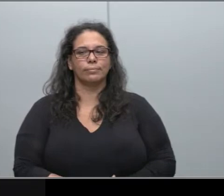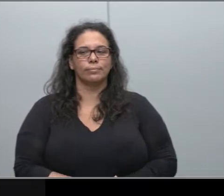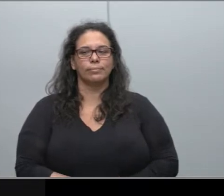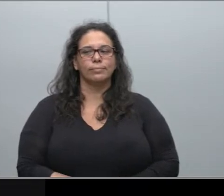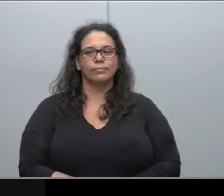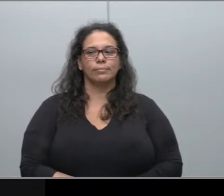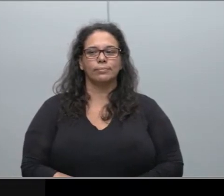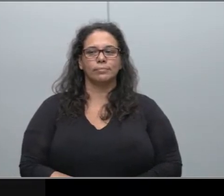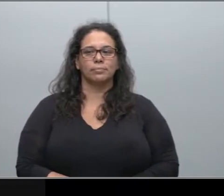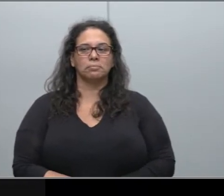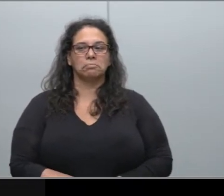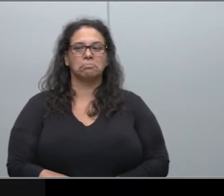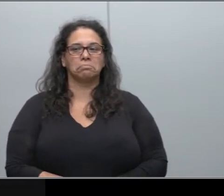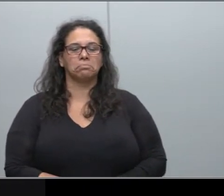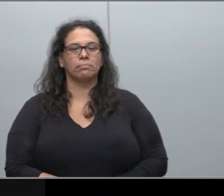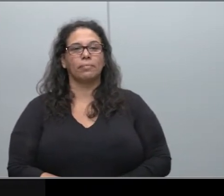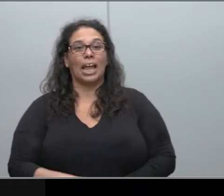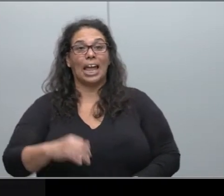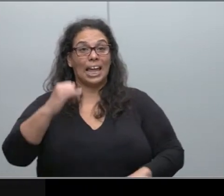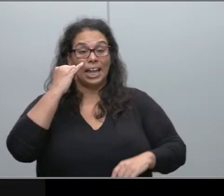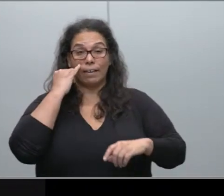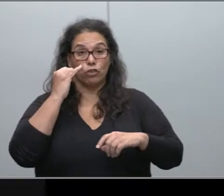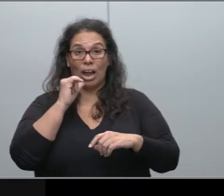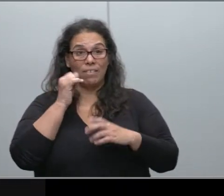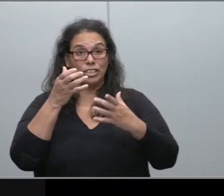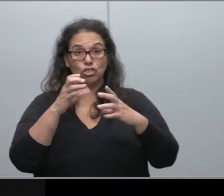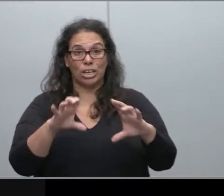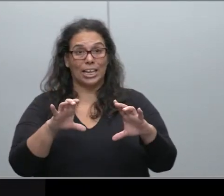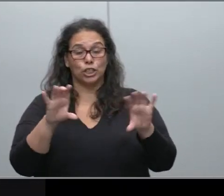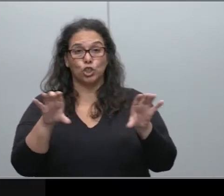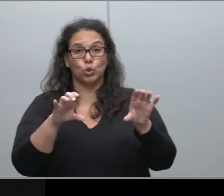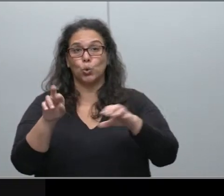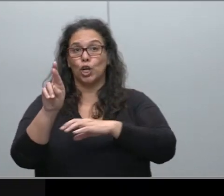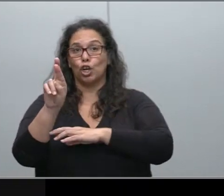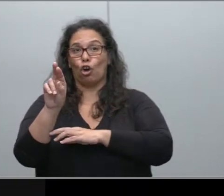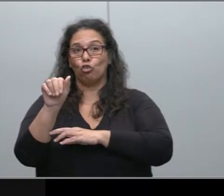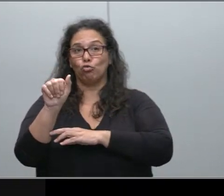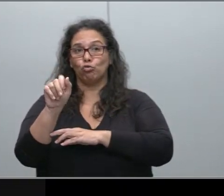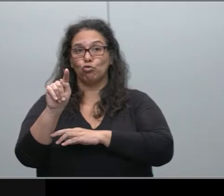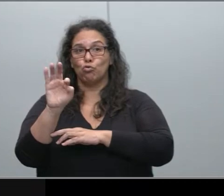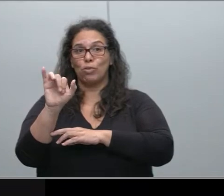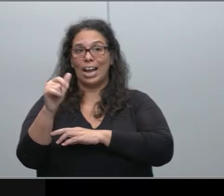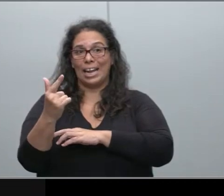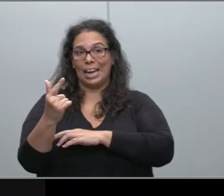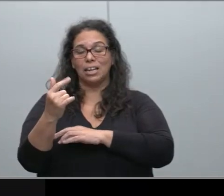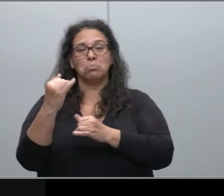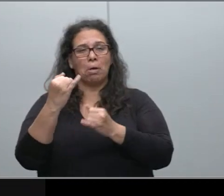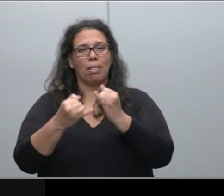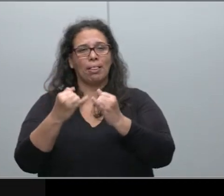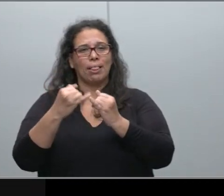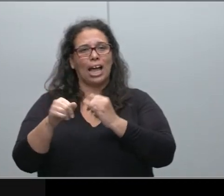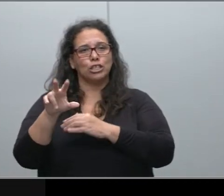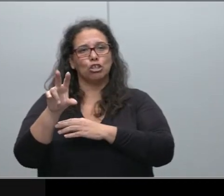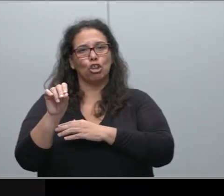These are all very creative ways for our school sites to develop ways